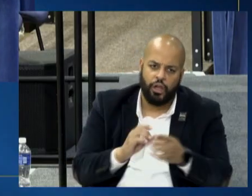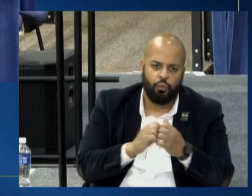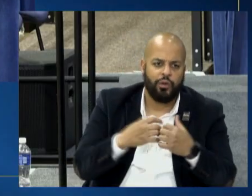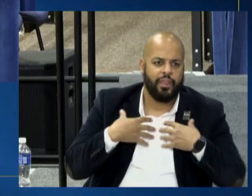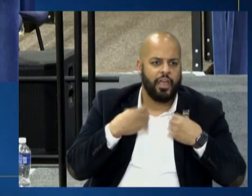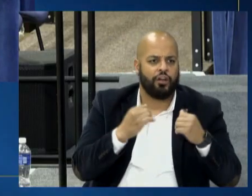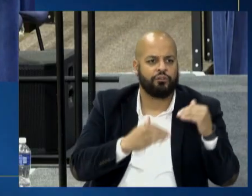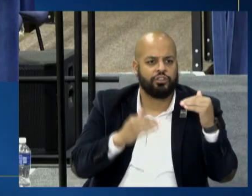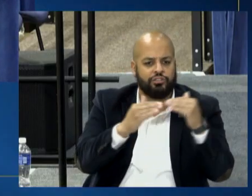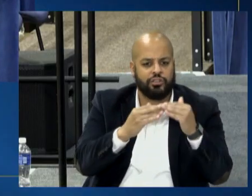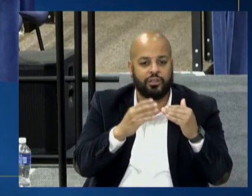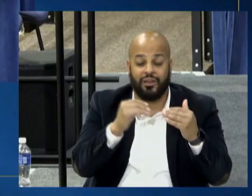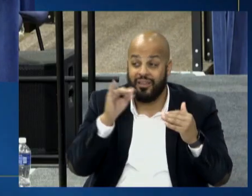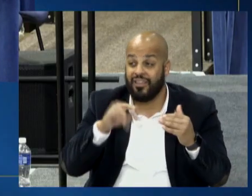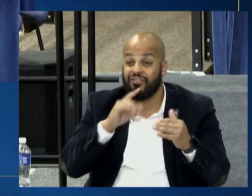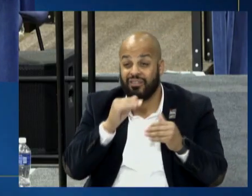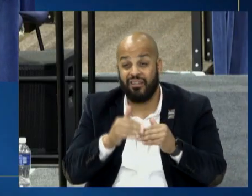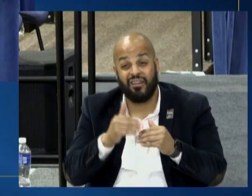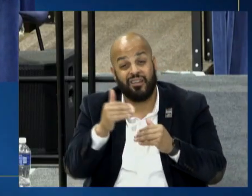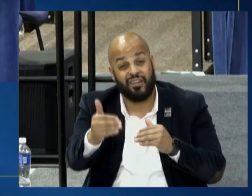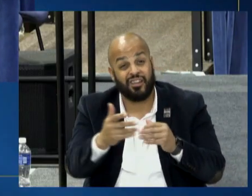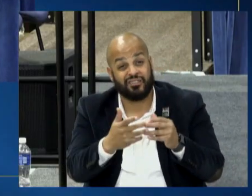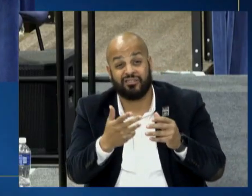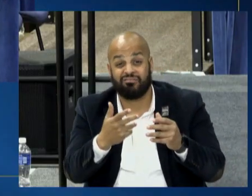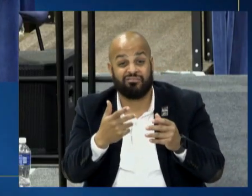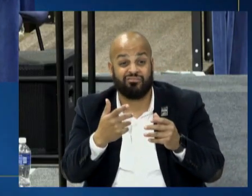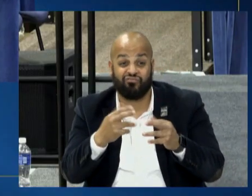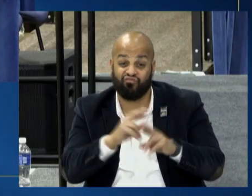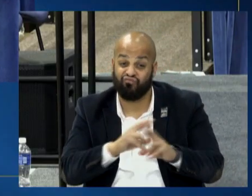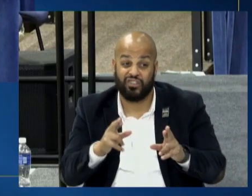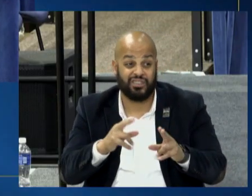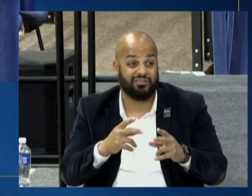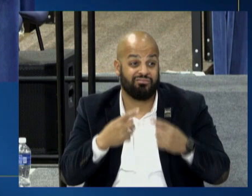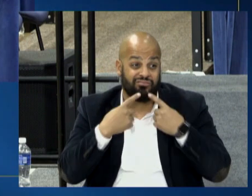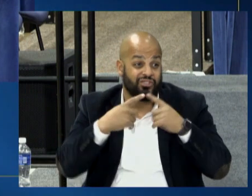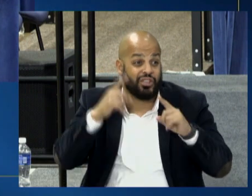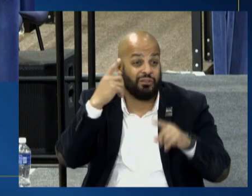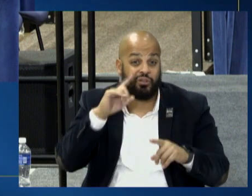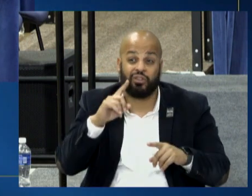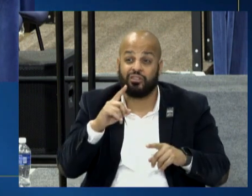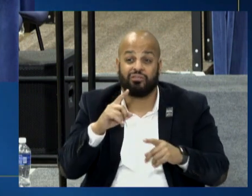the next evolution of the social determinants of health. And this is just a few of the examples of